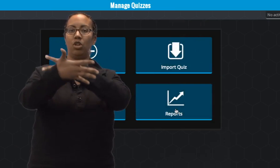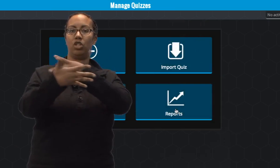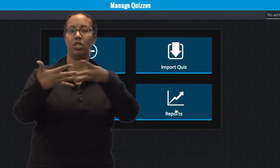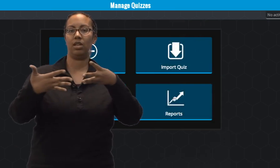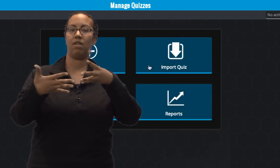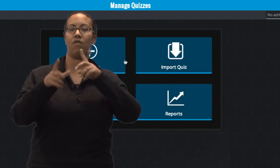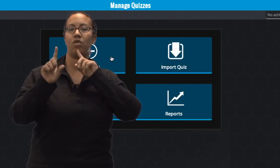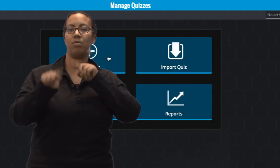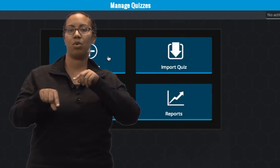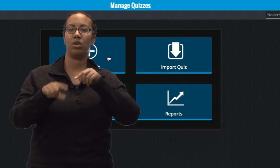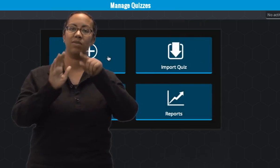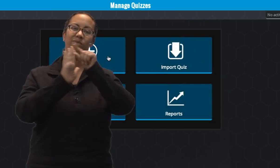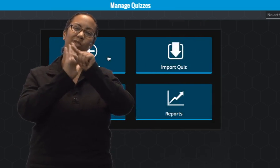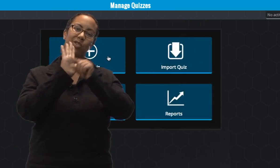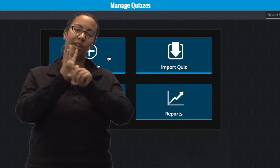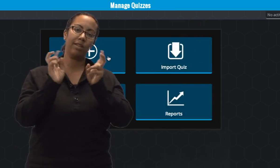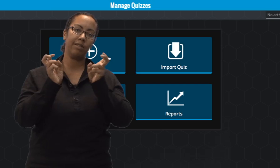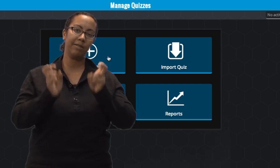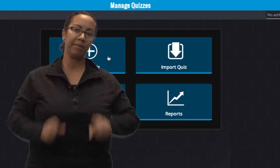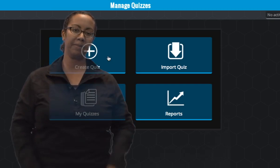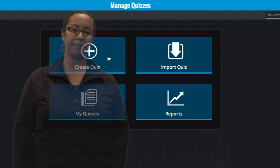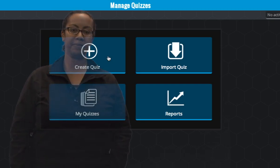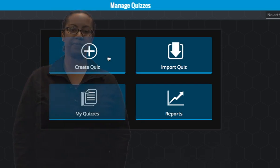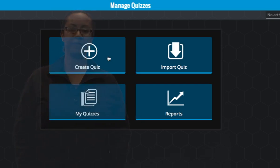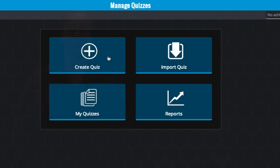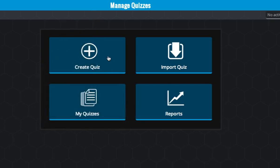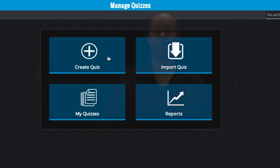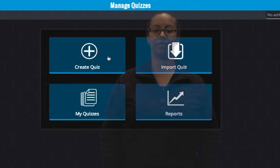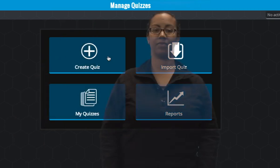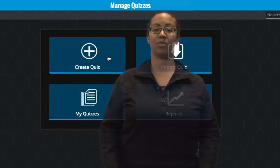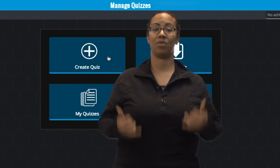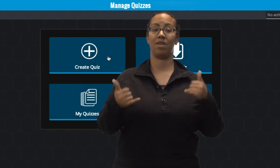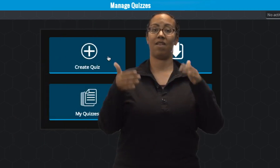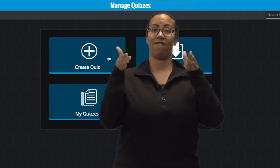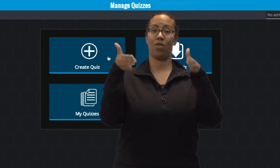or see a spreadsheet with their grades, for example.